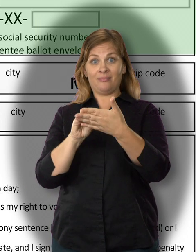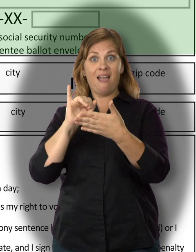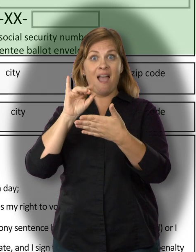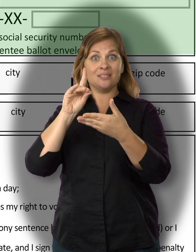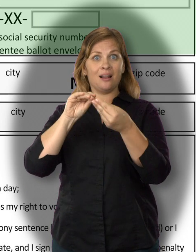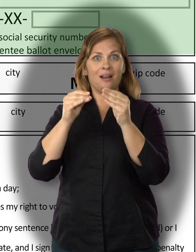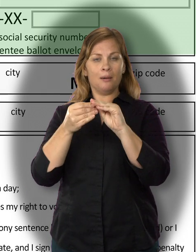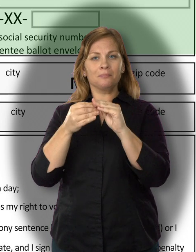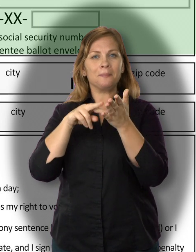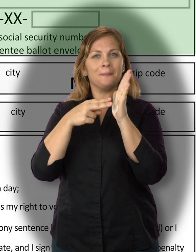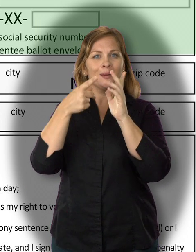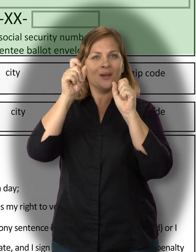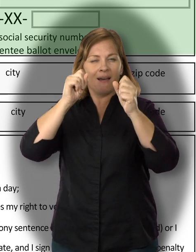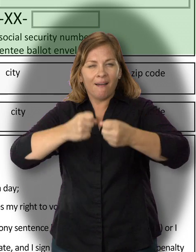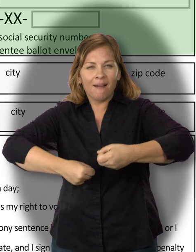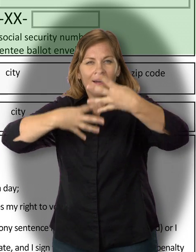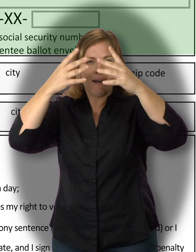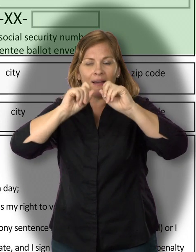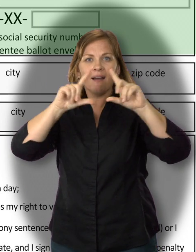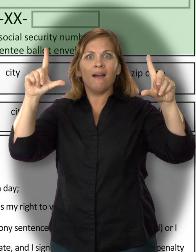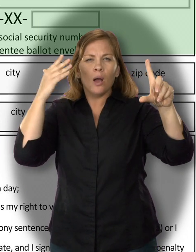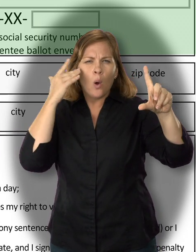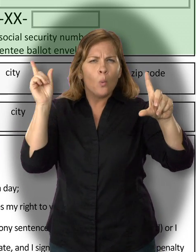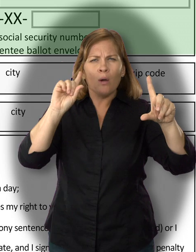you will not be able to look up the status of your ballot online